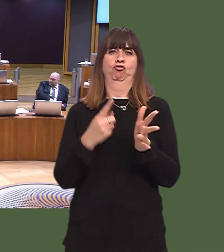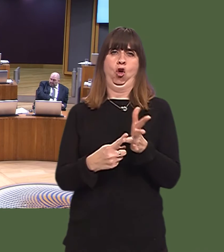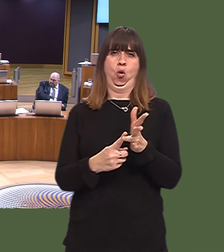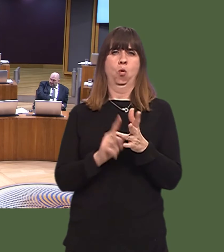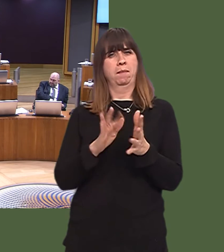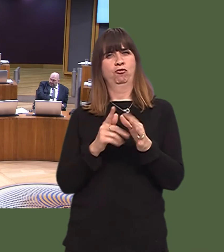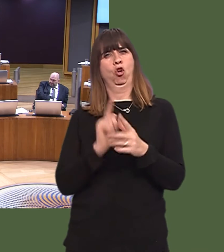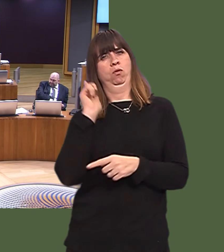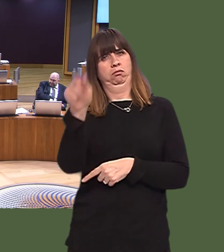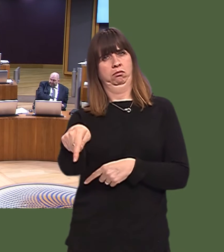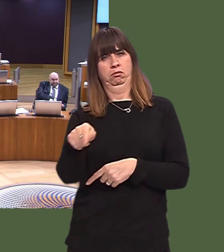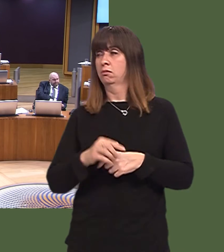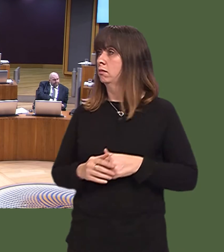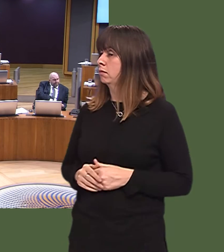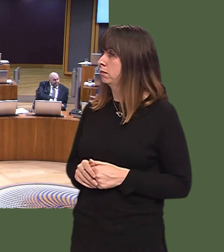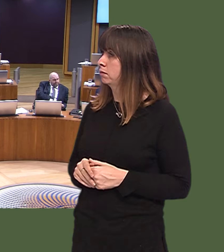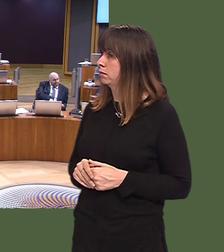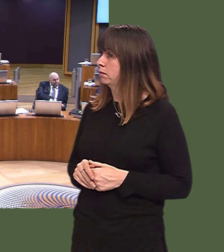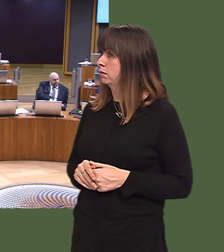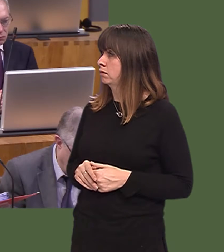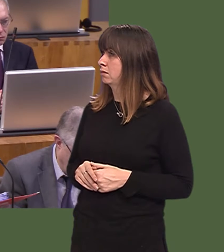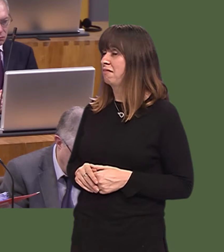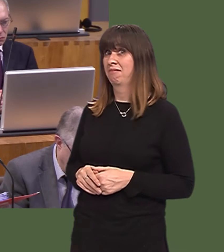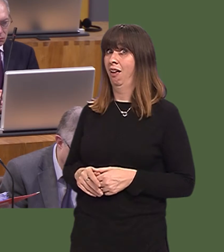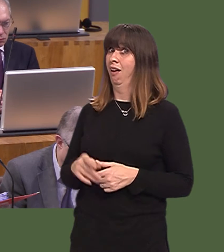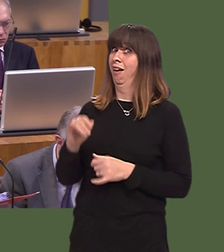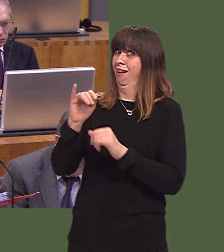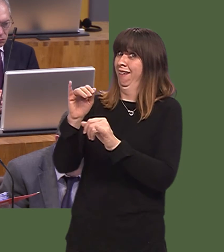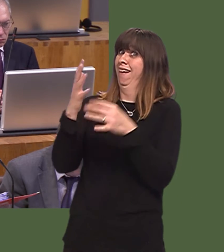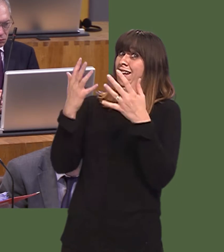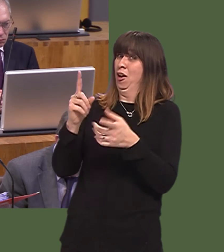Carwyn Jones: I do feel the Member has made himself the font, or the recipient, rather,